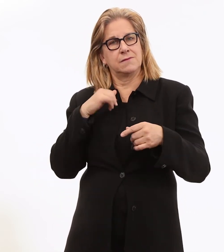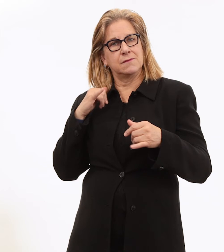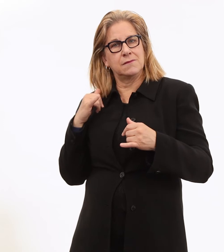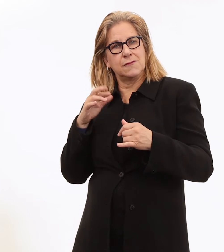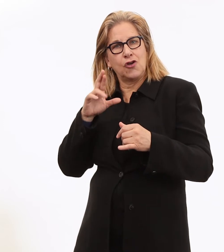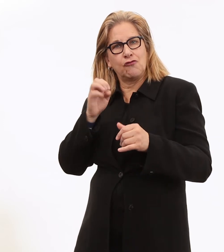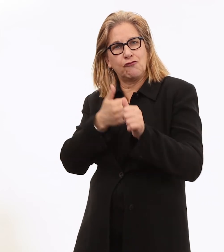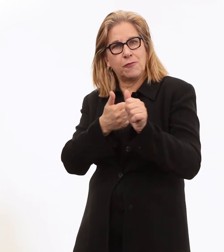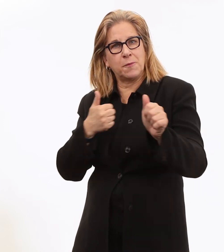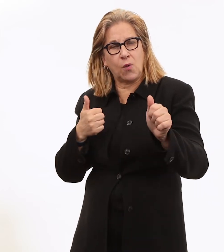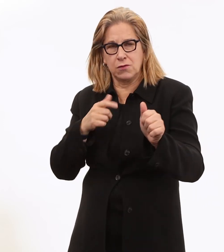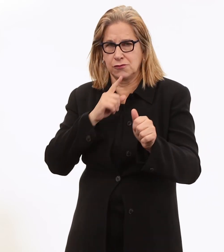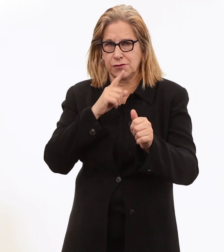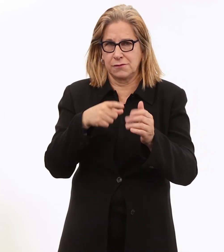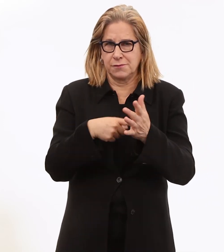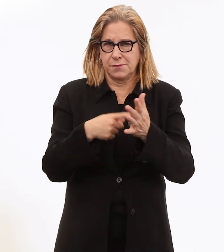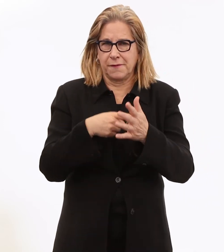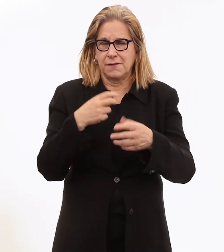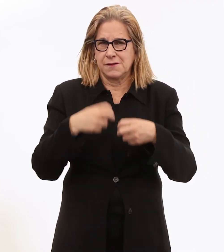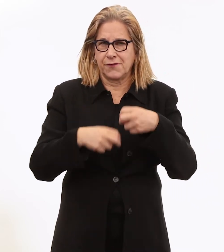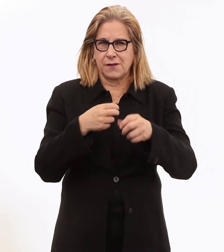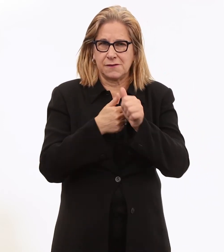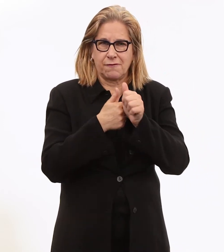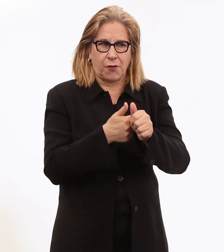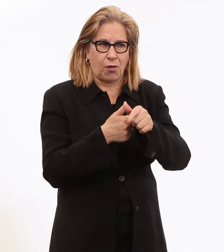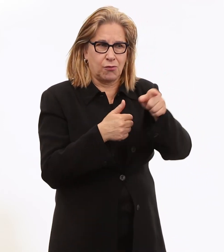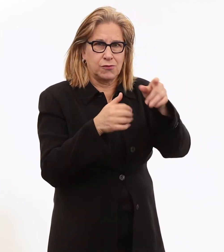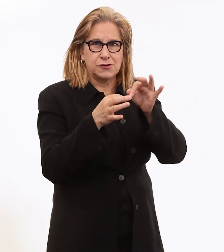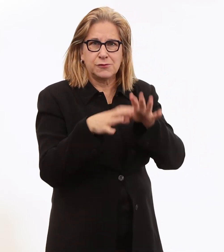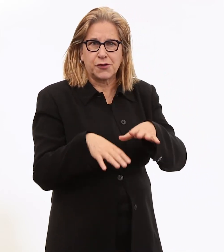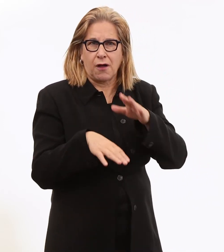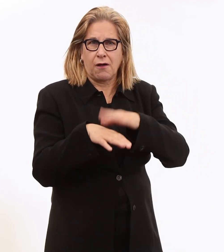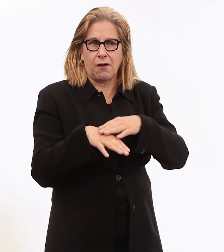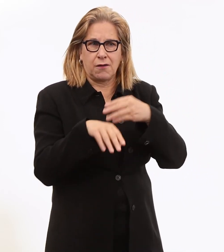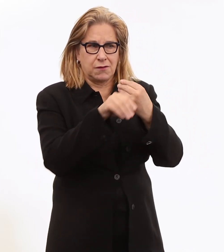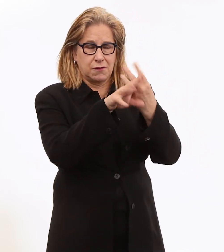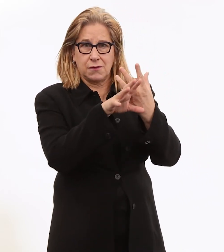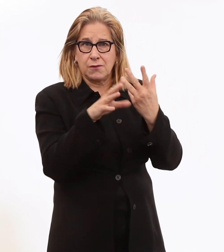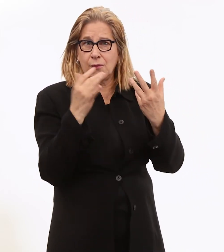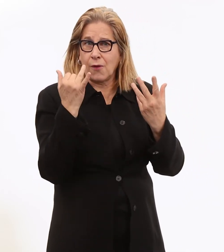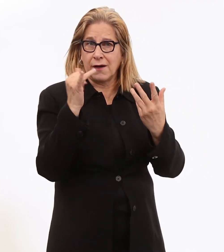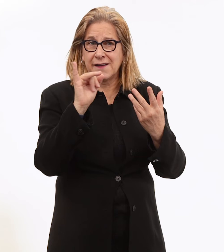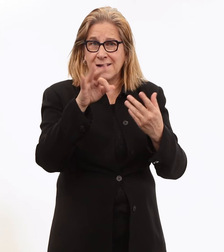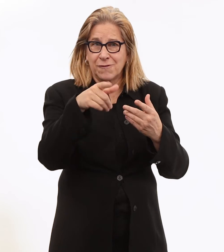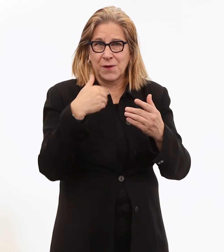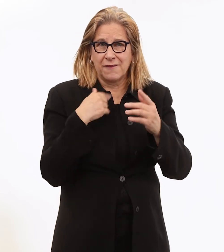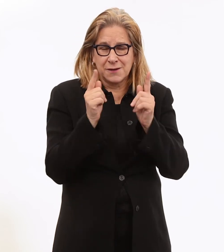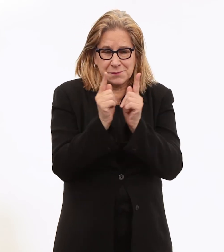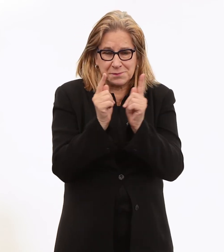remotely through video conference. In these cases it is very difficult to follow an interpreted hearing